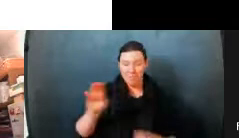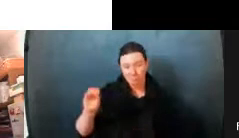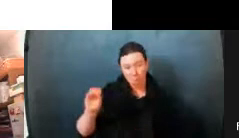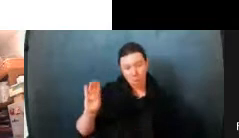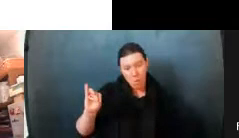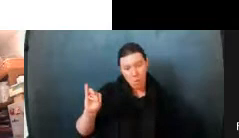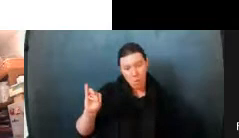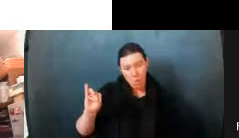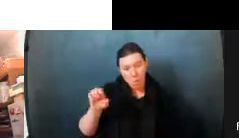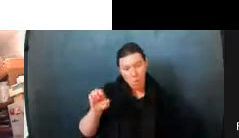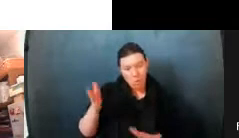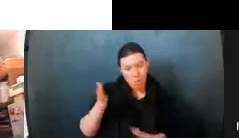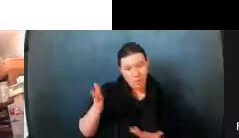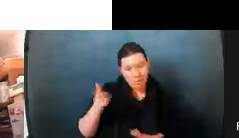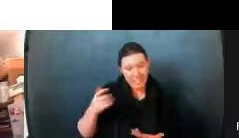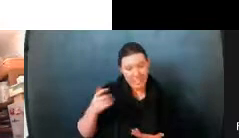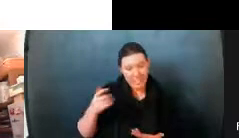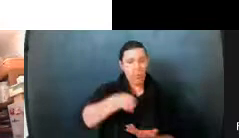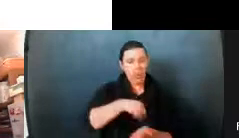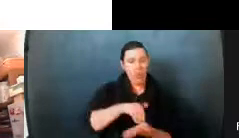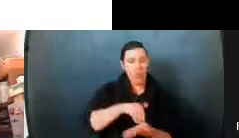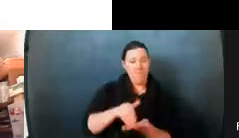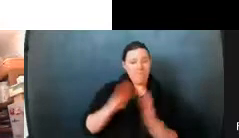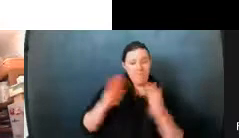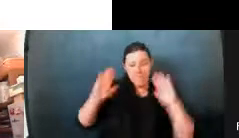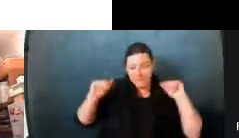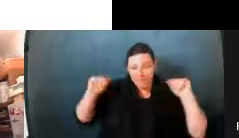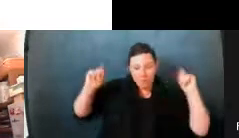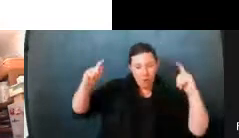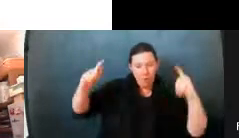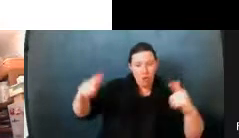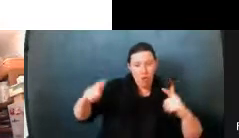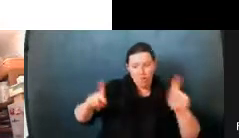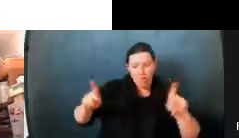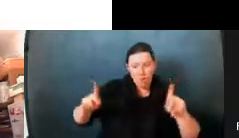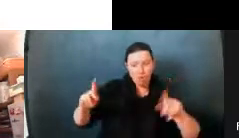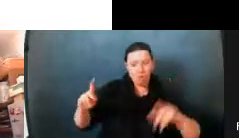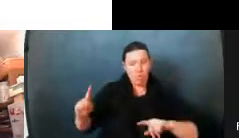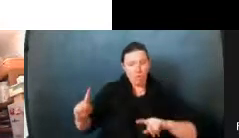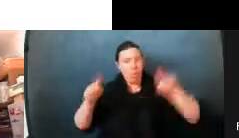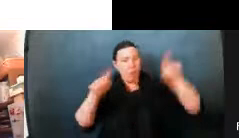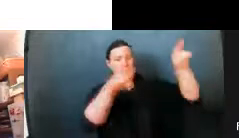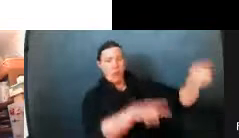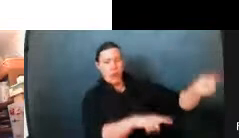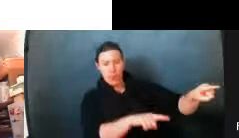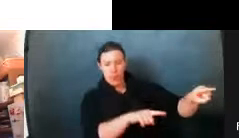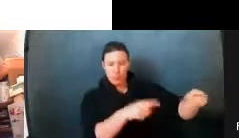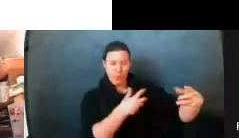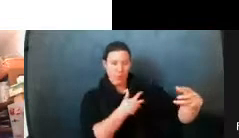I think that we expect everybody to get to an office or get to, I don't know, some sort of a clinic, you know?